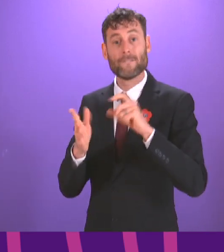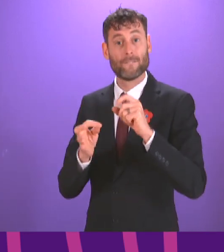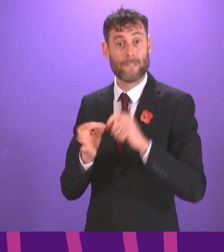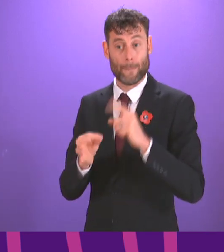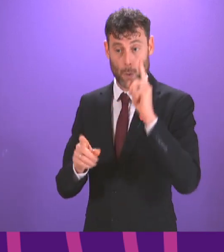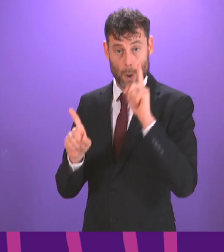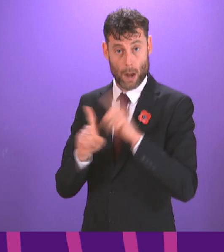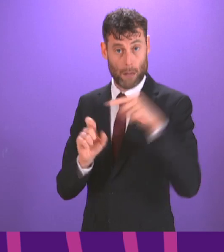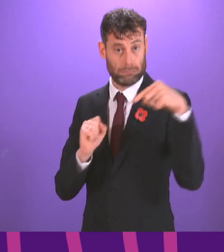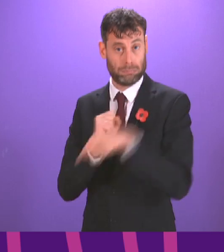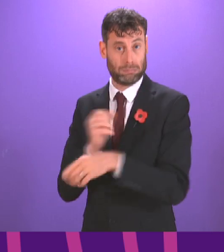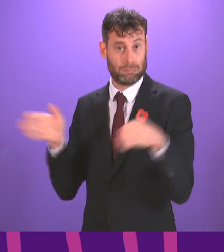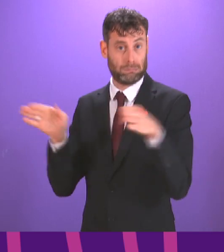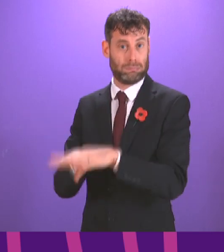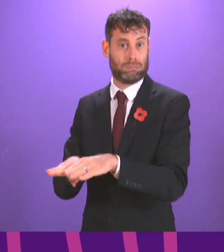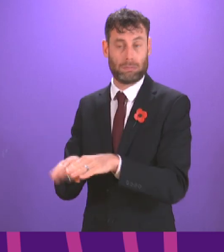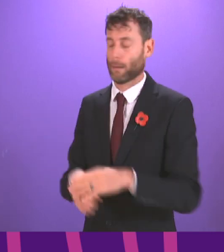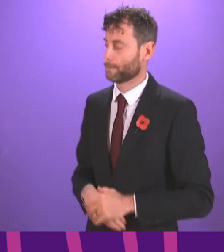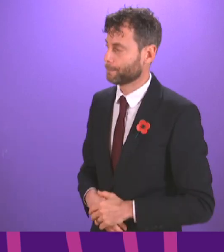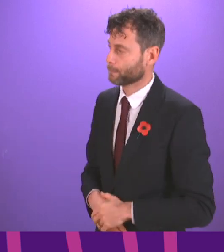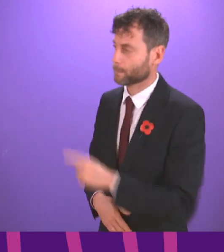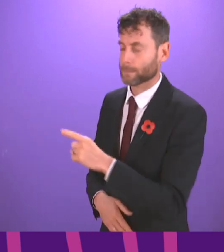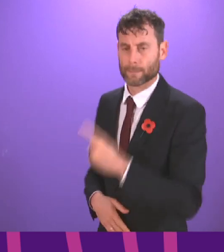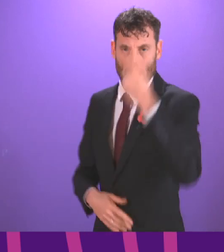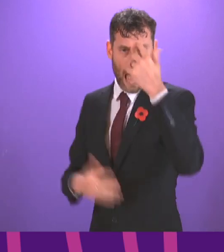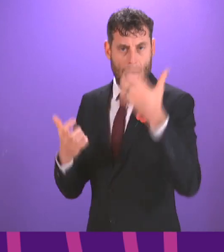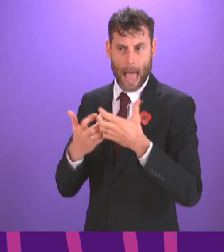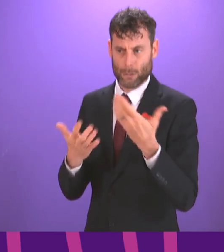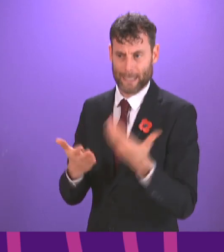The First Minister (Nicola Sturgeon): In order to save BiFab from closure back in